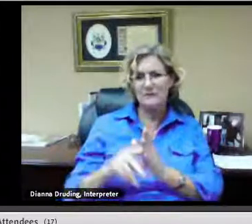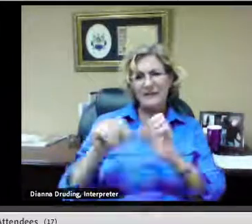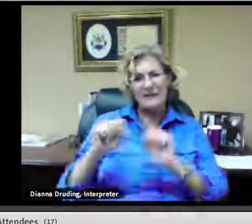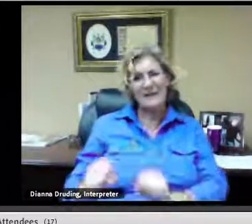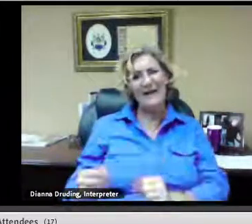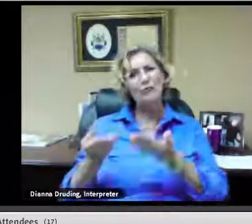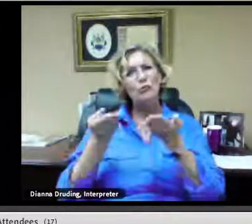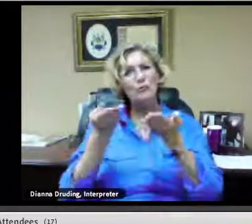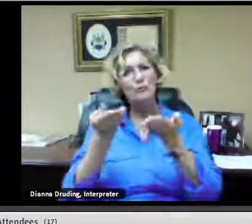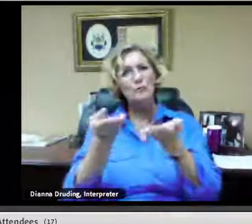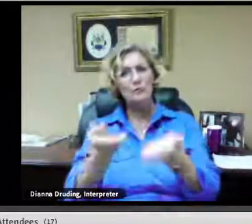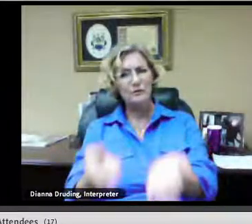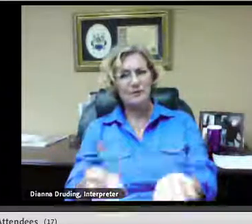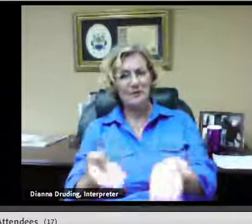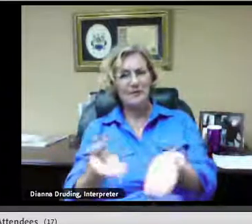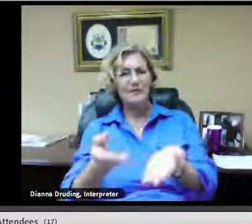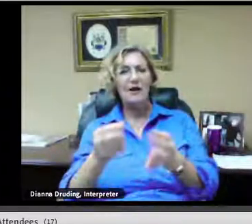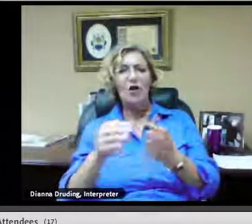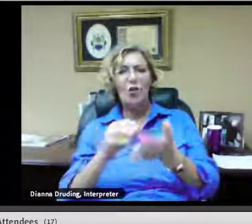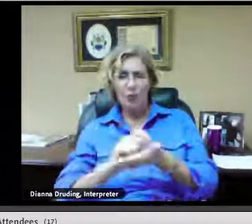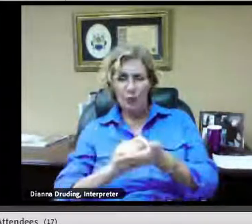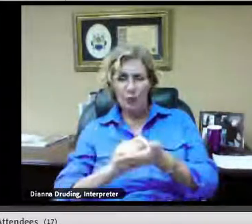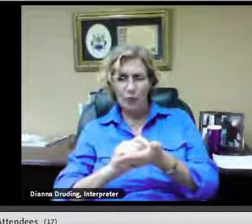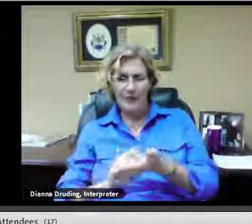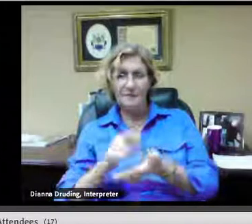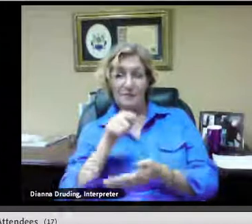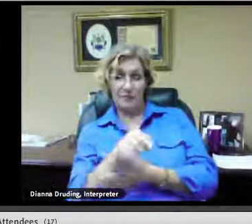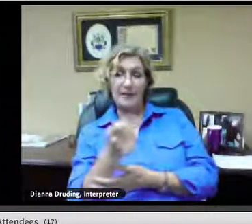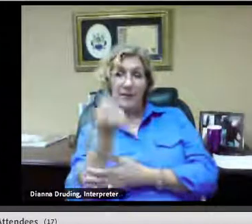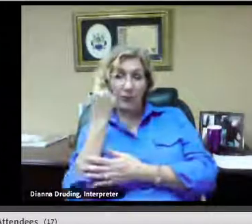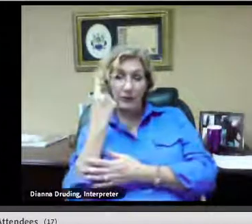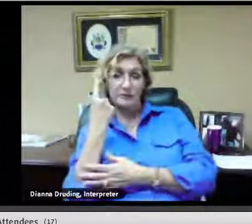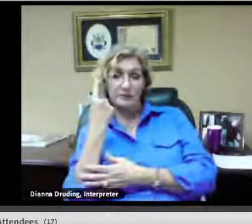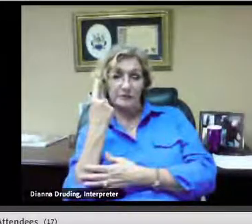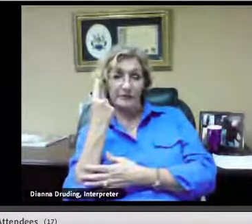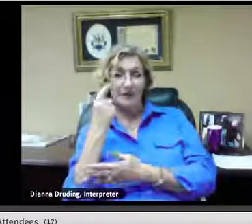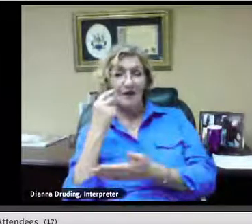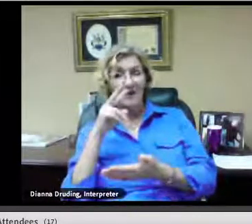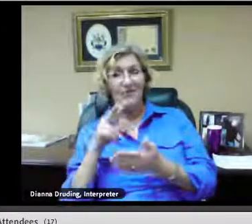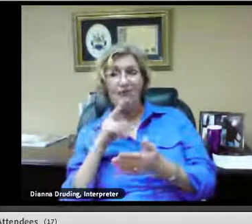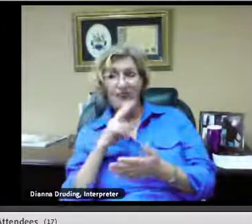You know, it's something to really think about. So I think that that, you know, while that reasonable accommodation policy